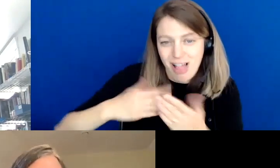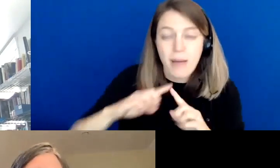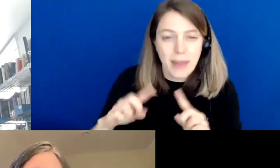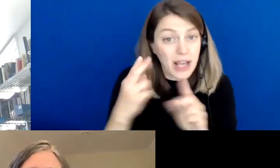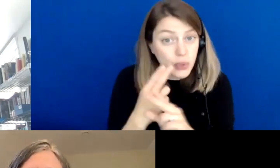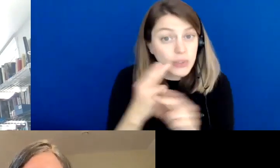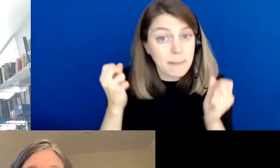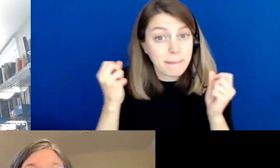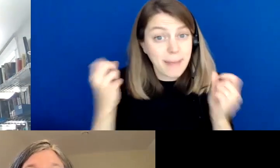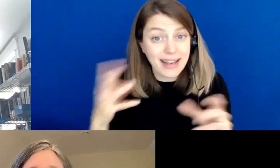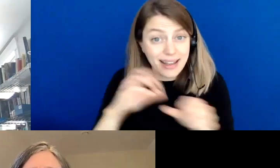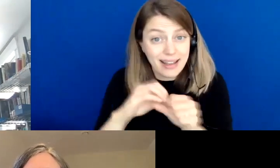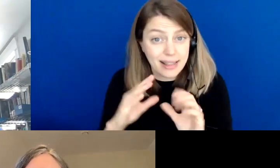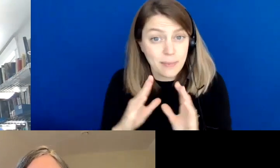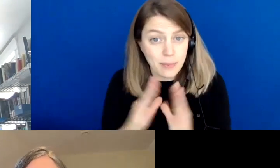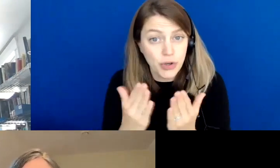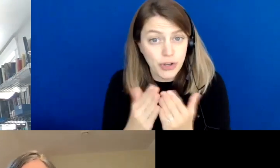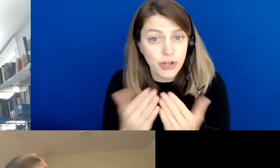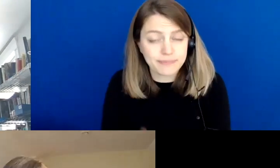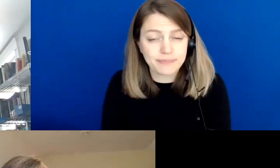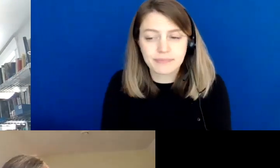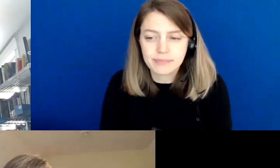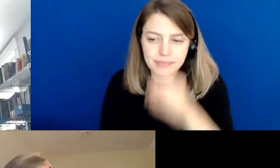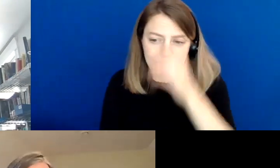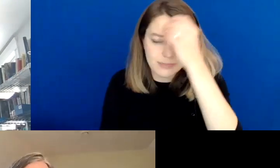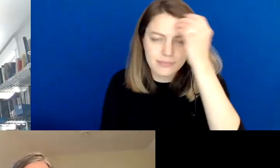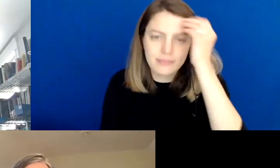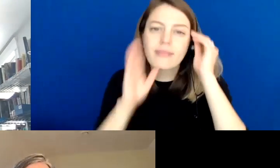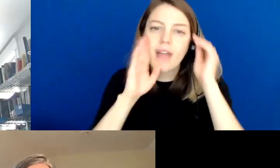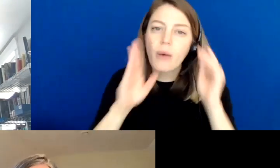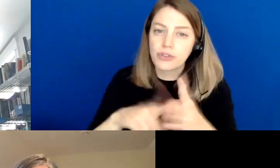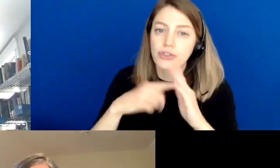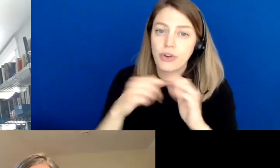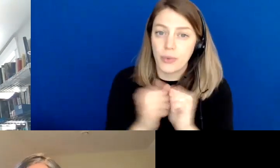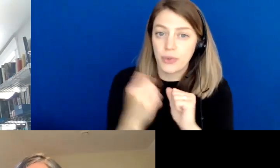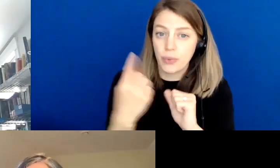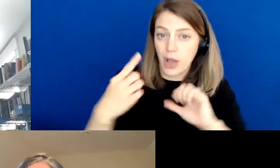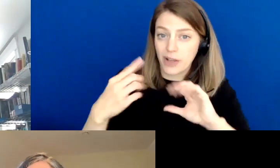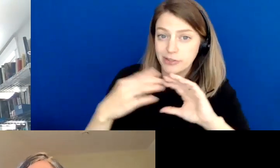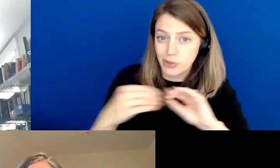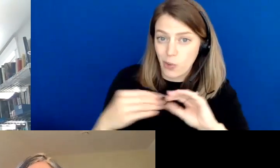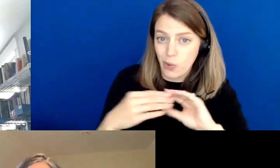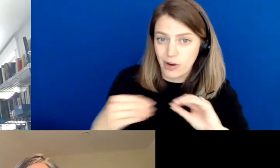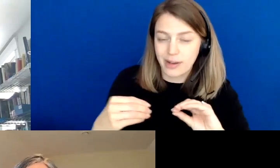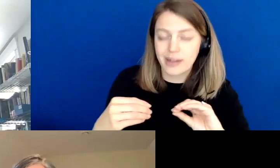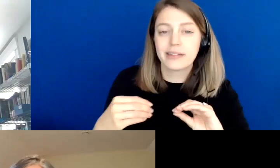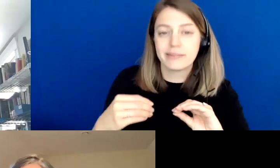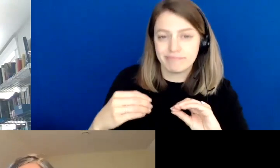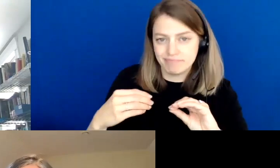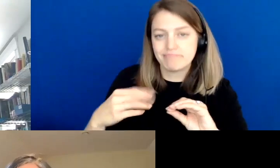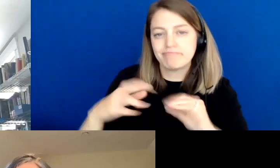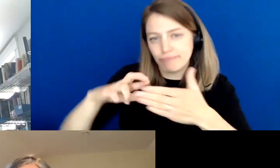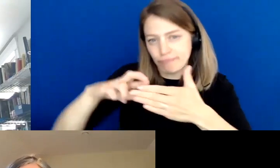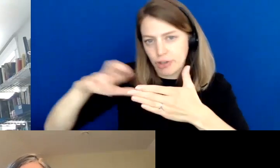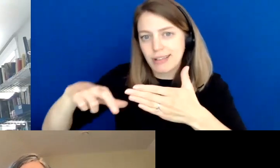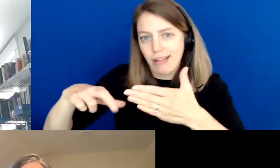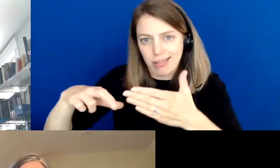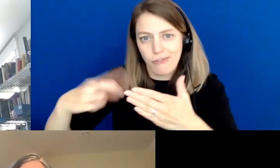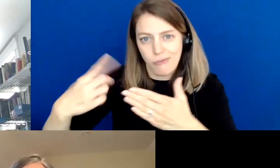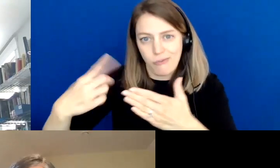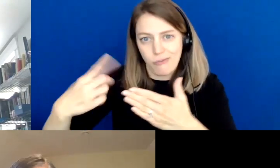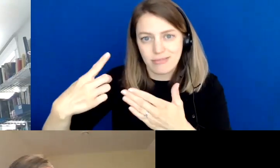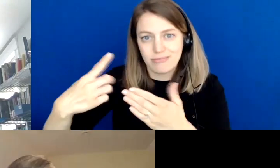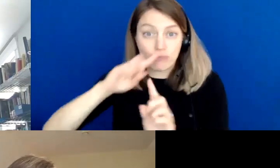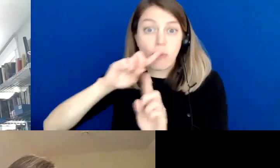I'll start with a story that is the result of a report that appeared in a box.